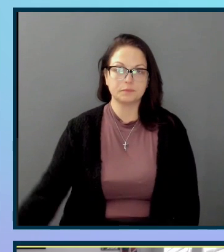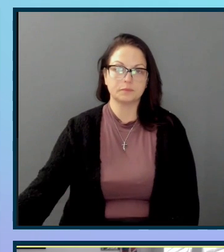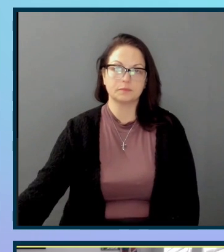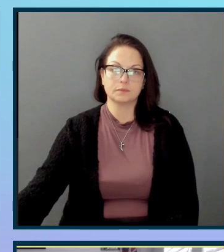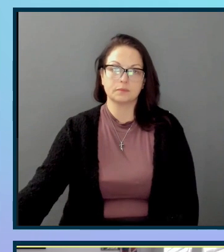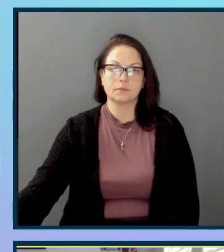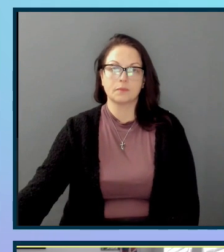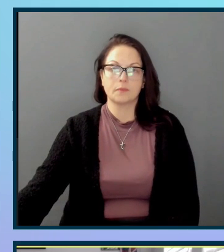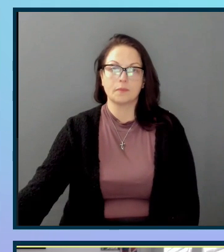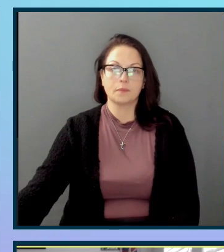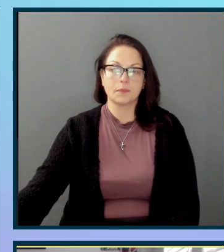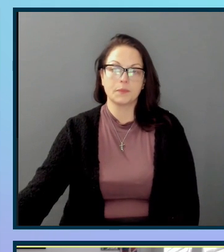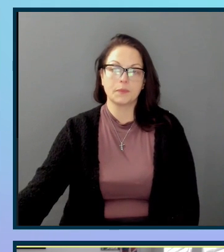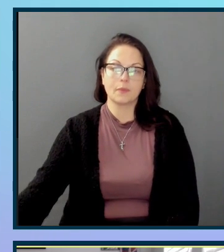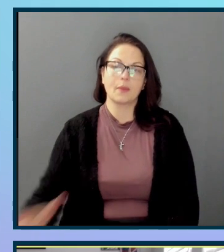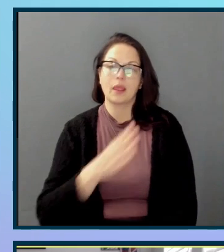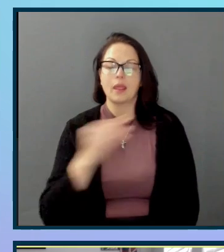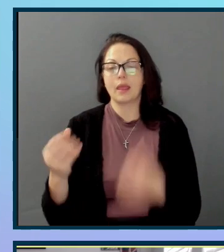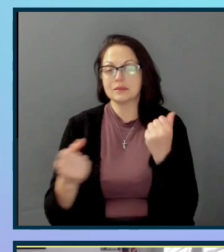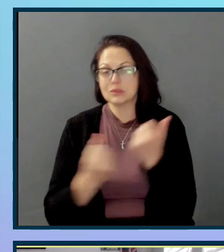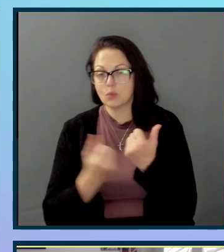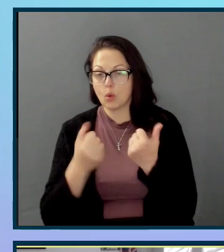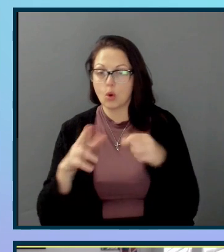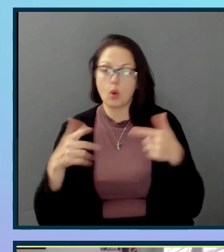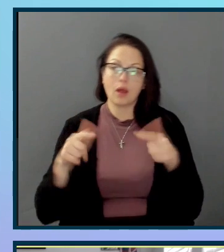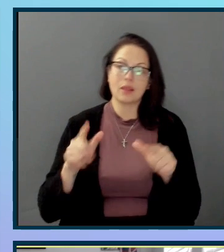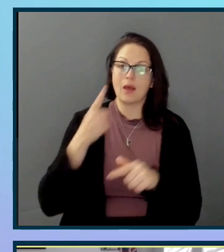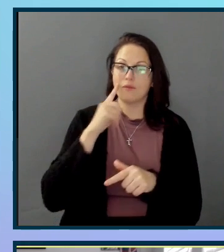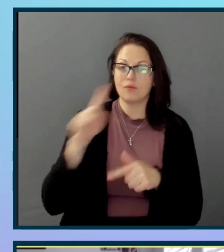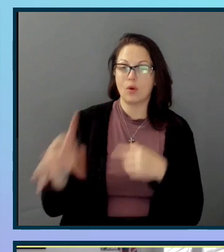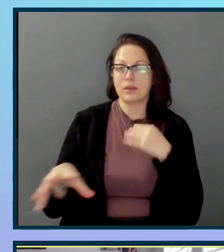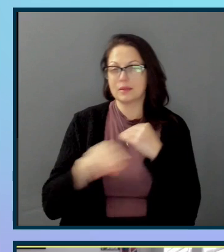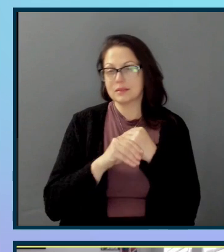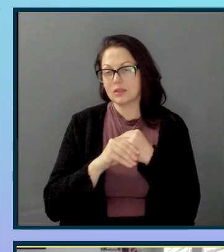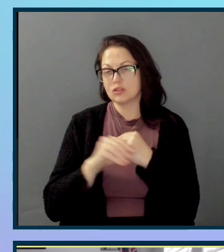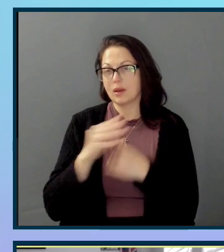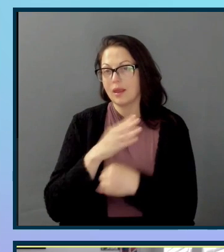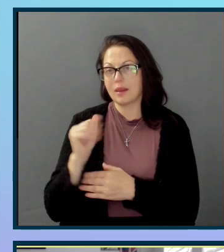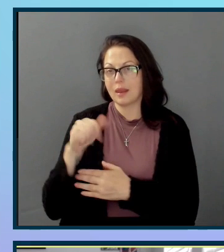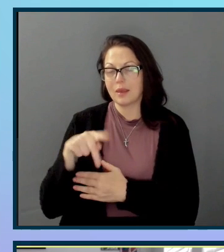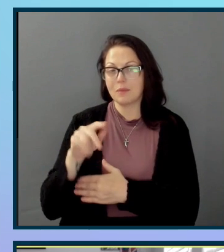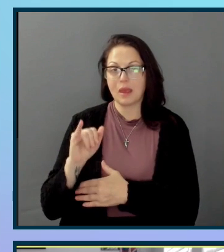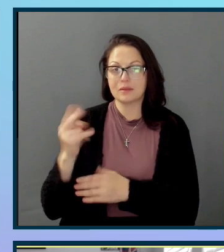And support the, or allow for the extensions and APIs that your users may be using.